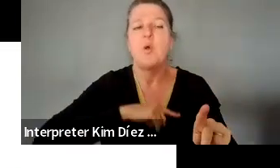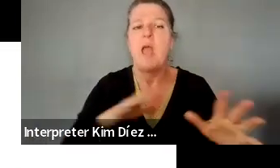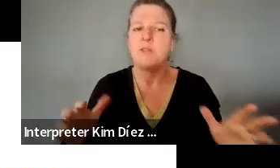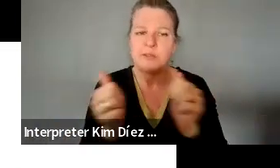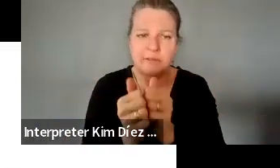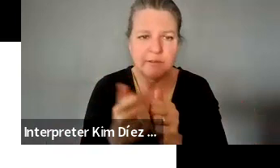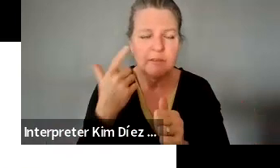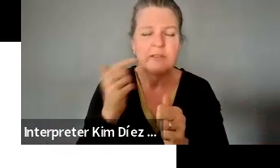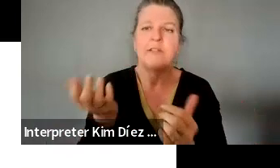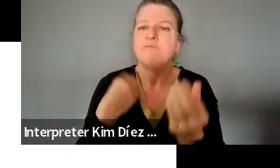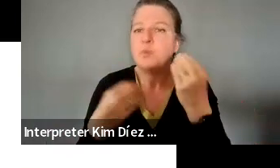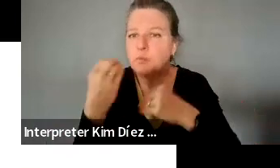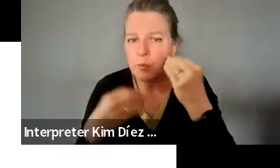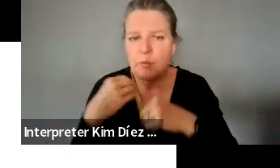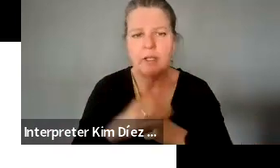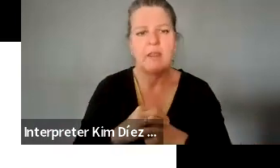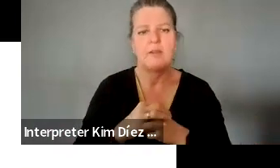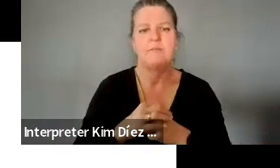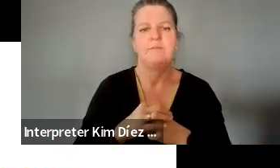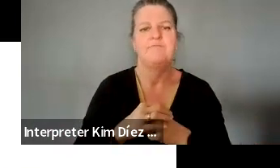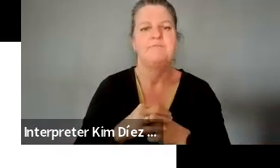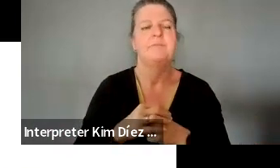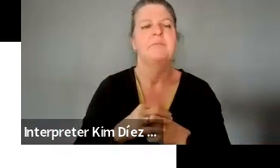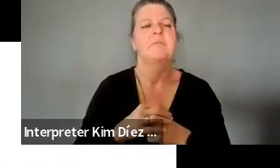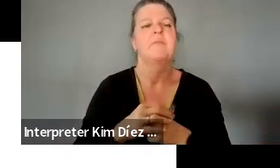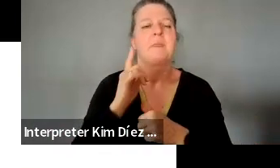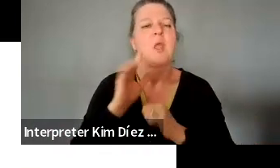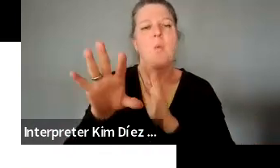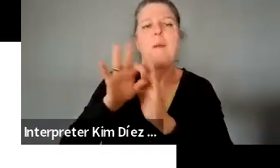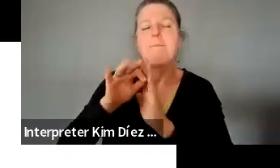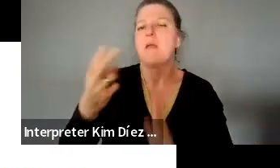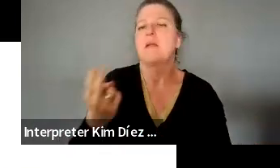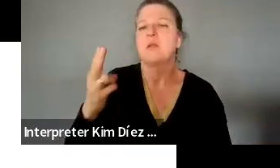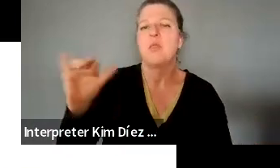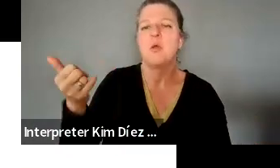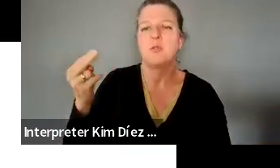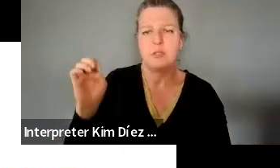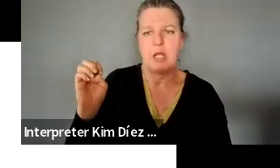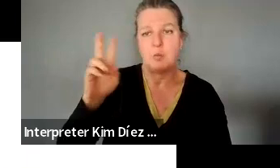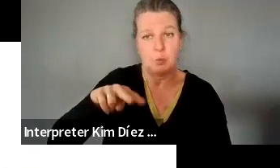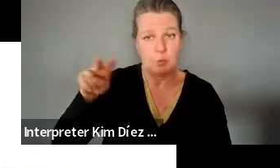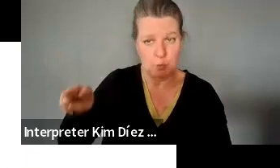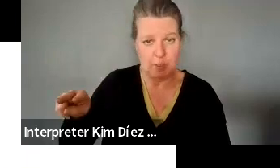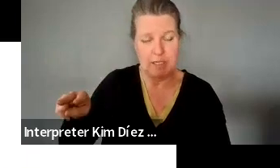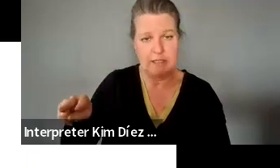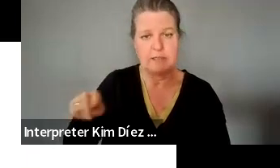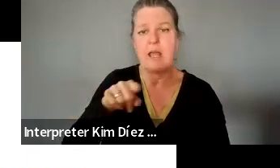And we selected Thursday, June 22nd, and we have a link to a document,